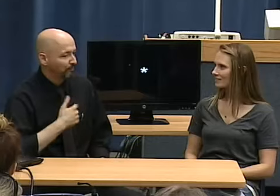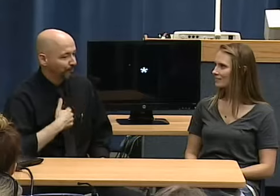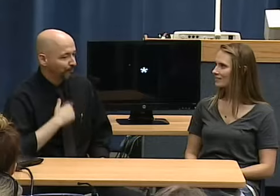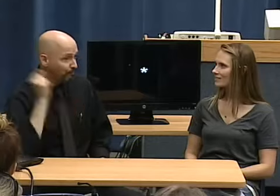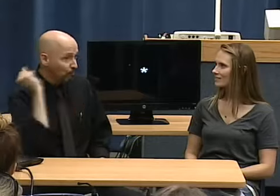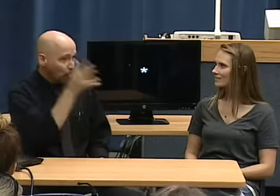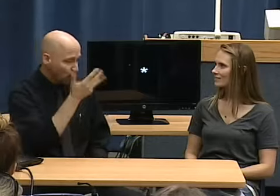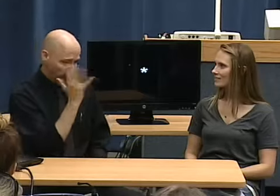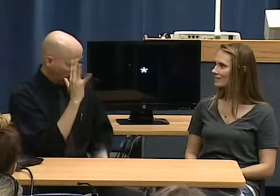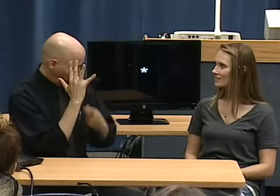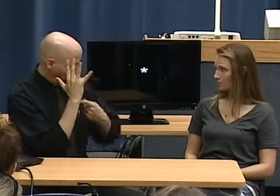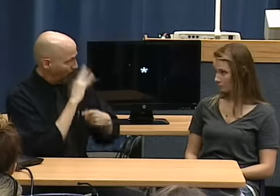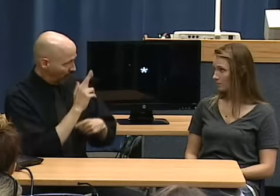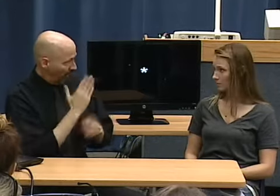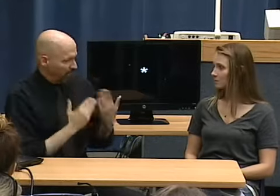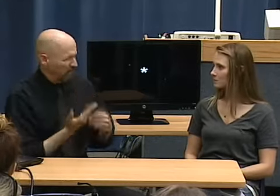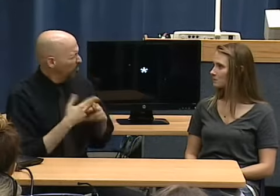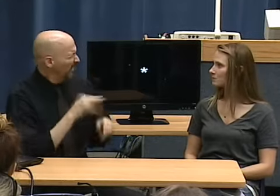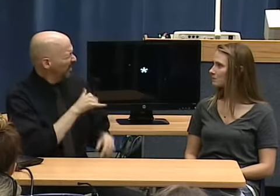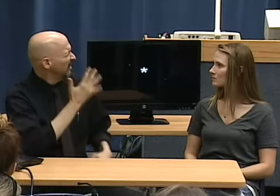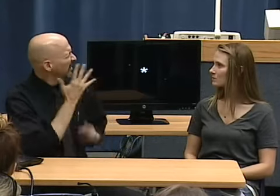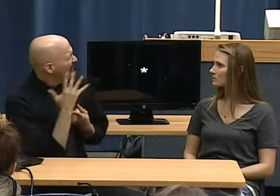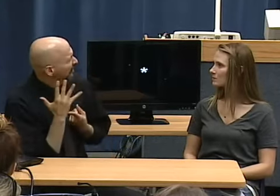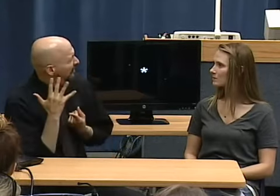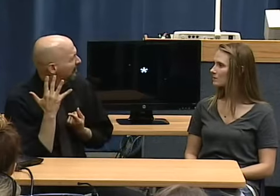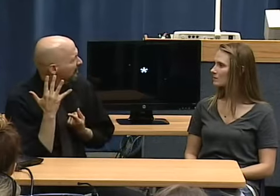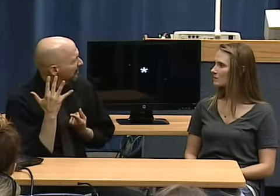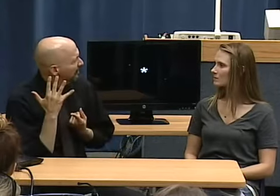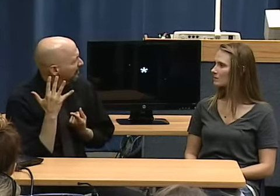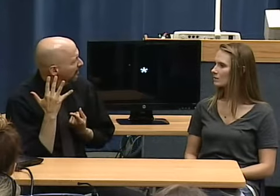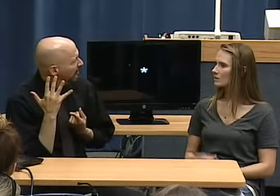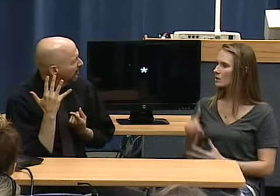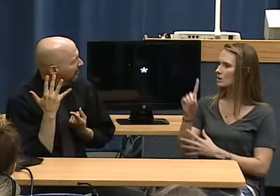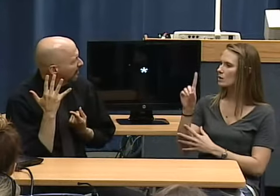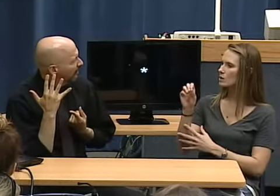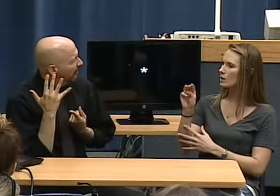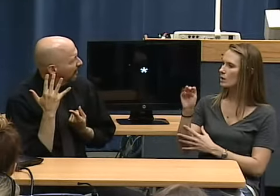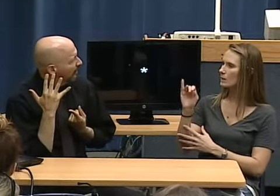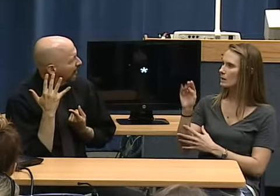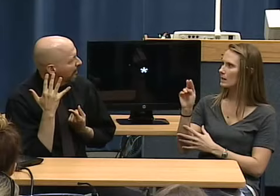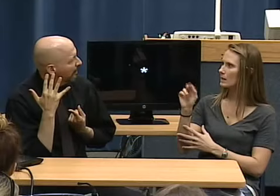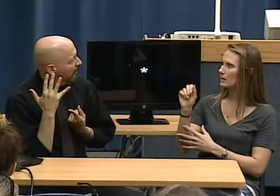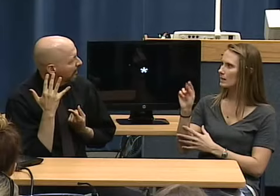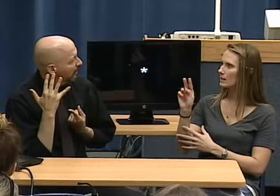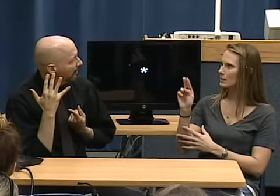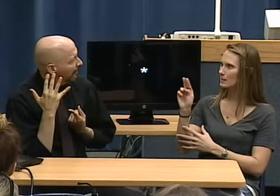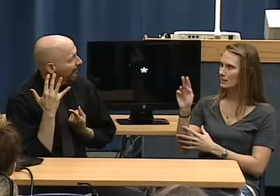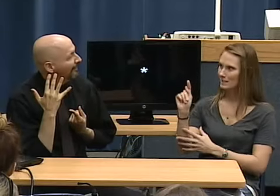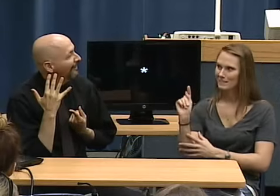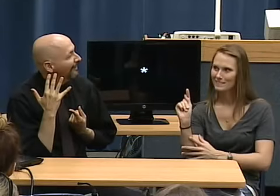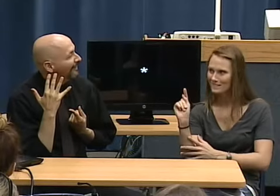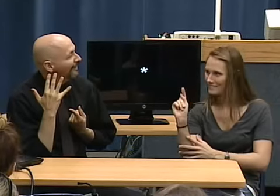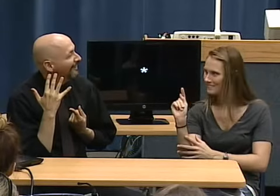I throw with my right hand. What is my right hand, then? D-O-M-I-N-A-N-T